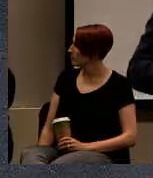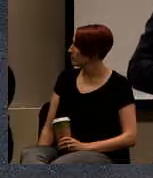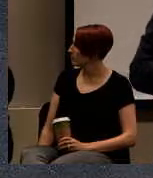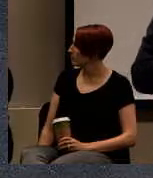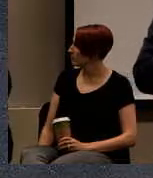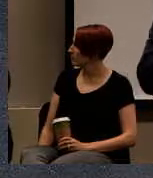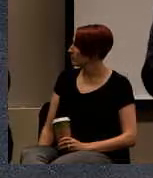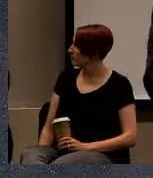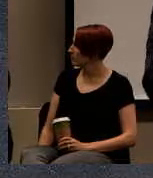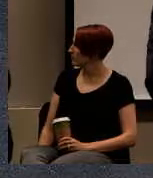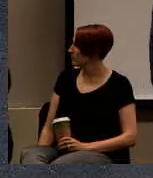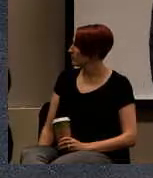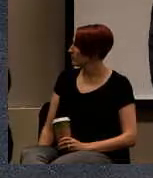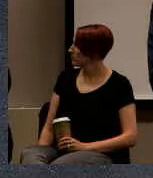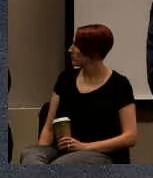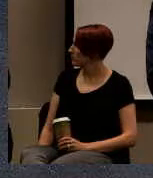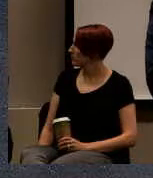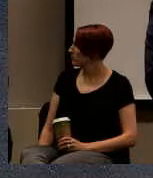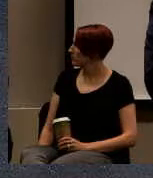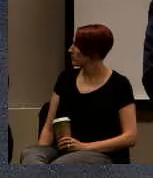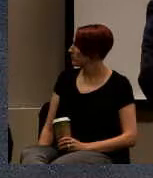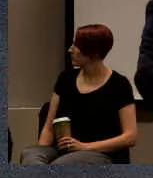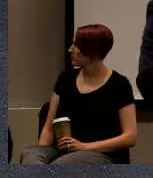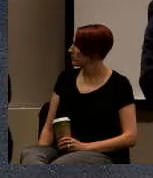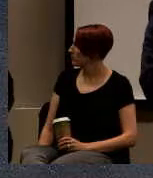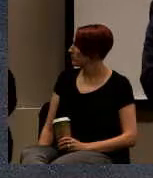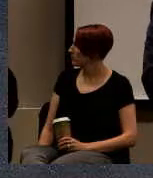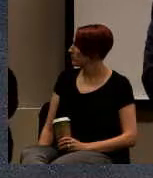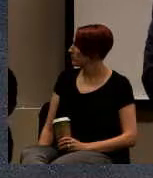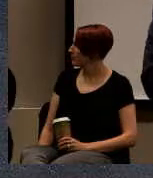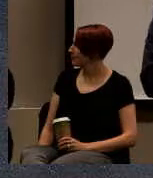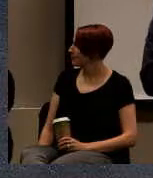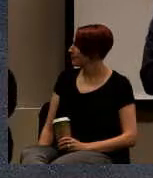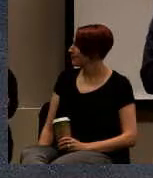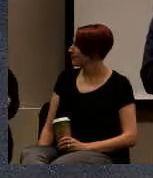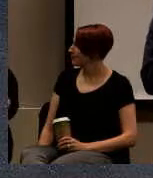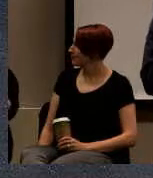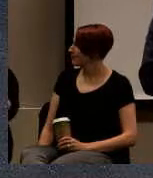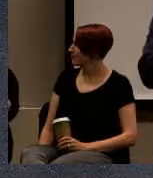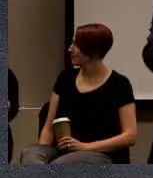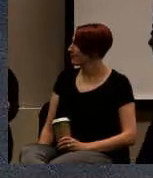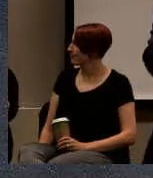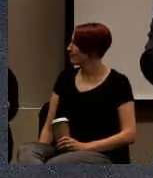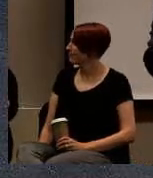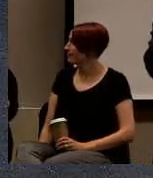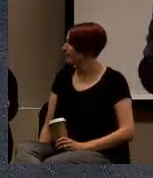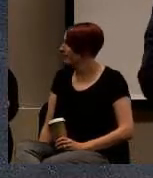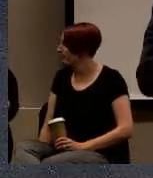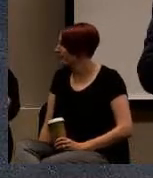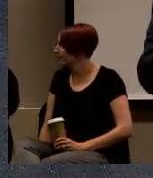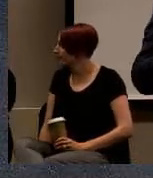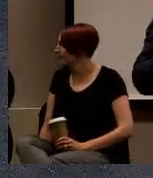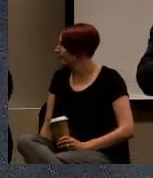are easier. Things like, well most cars now have got like the auto-start and stop.